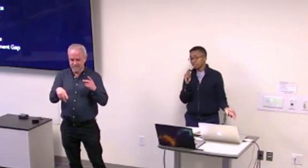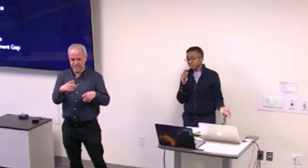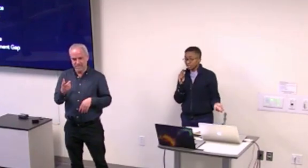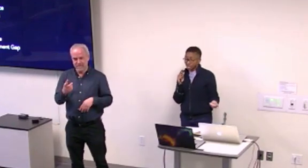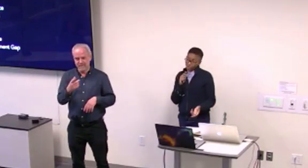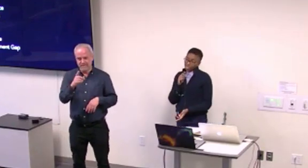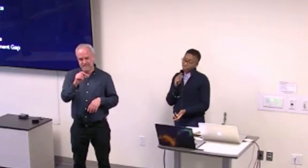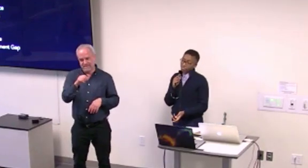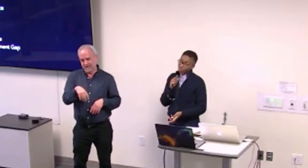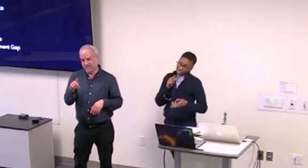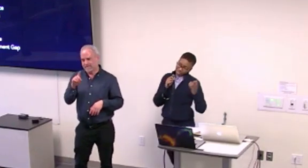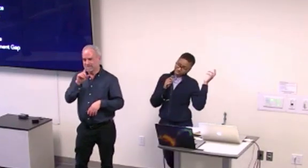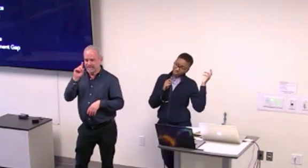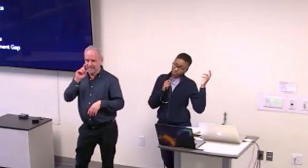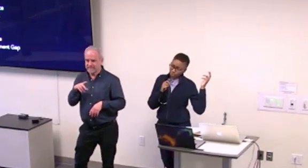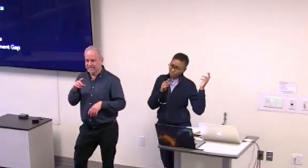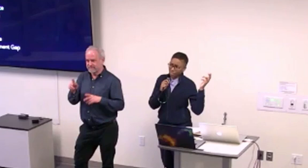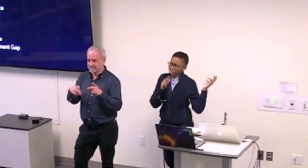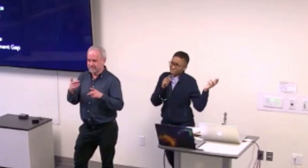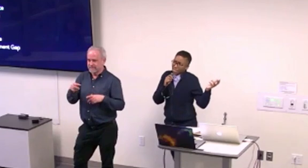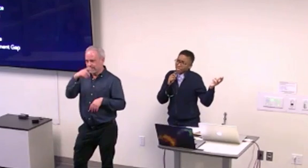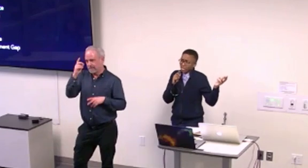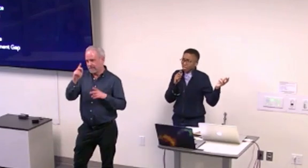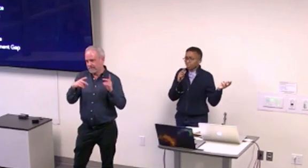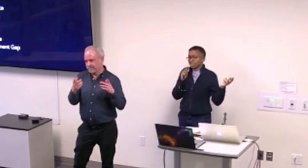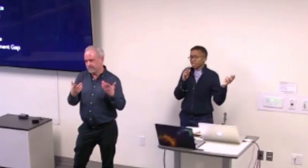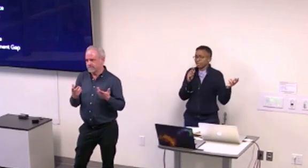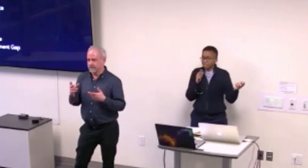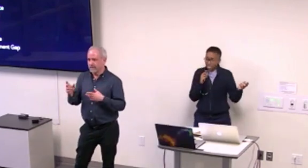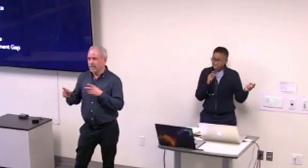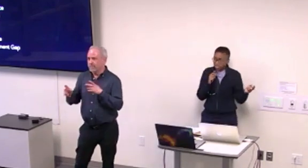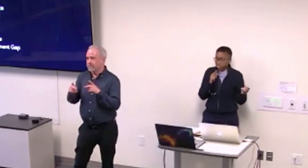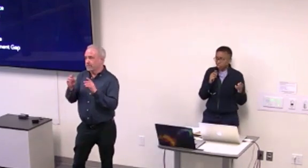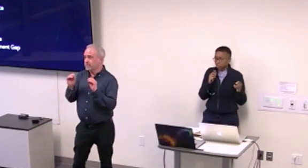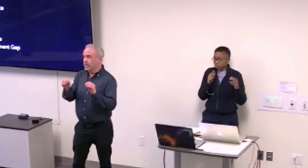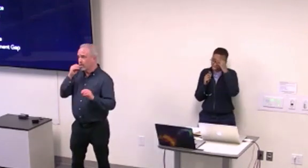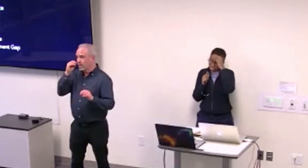Low-income folks, houseless folks who actually can't even sign up because they don't have an address in most places.